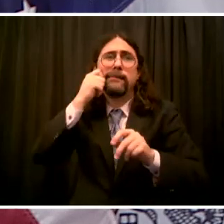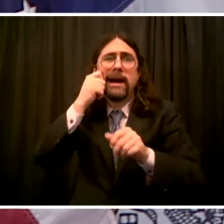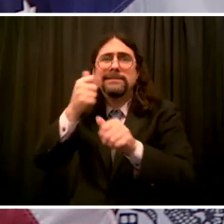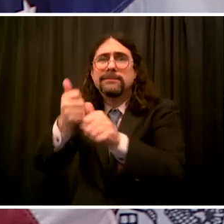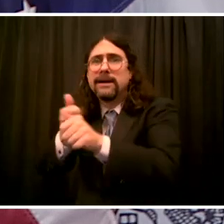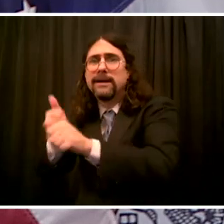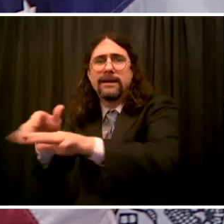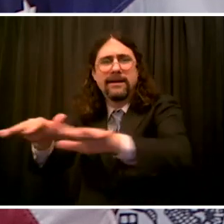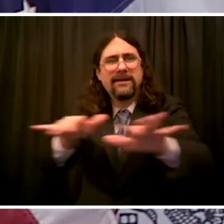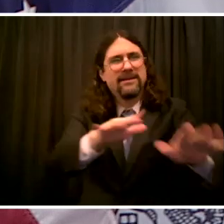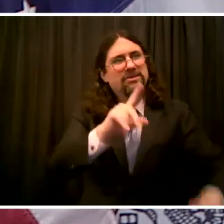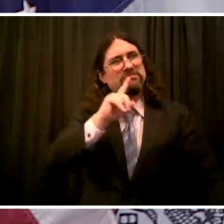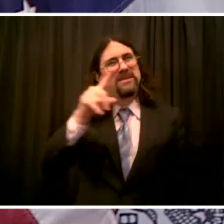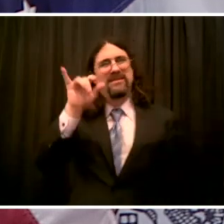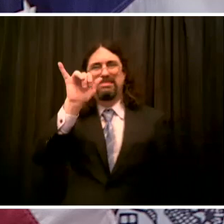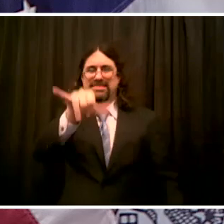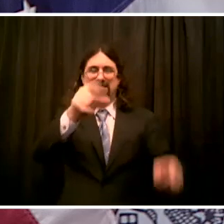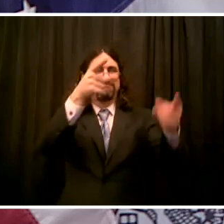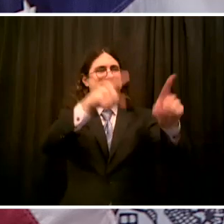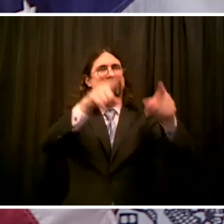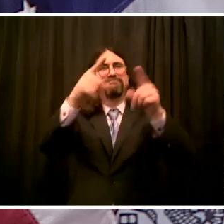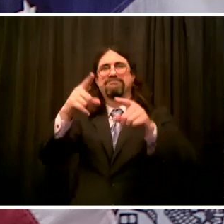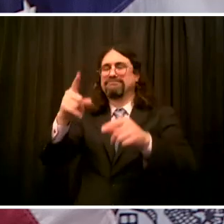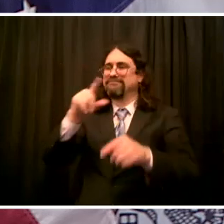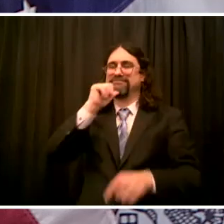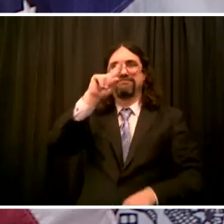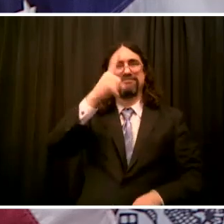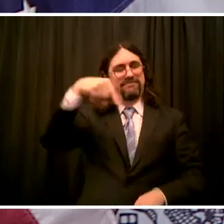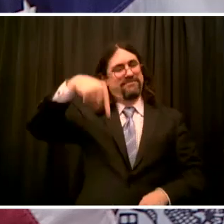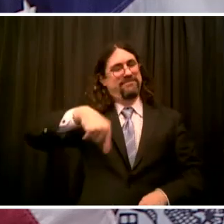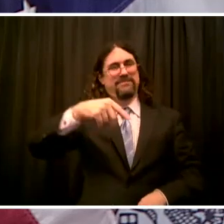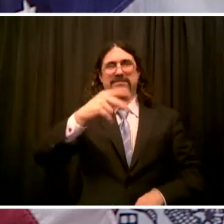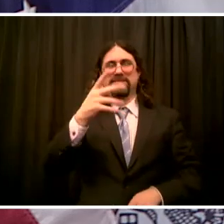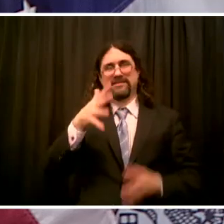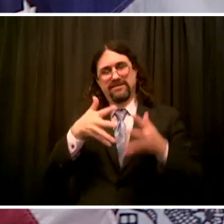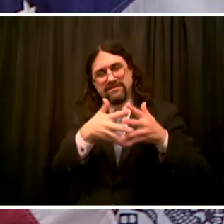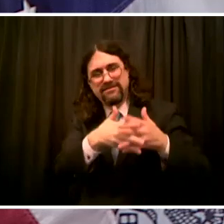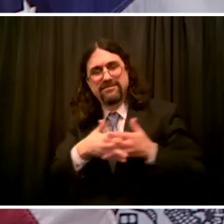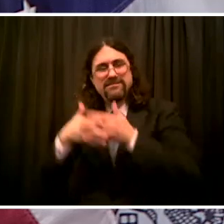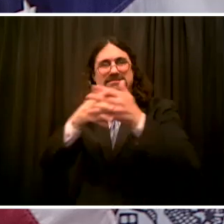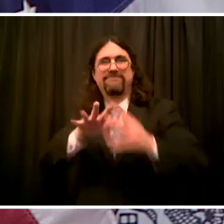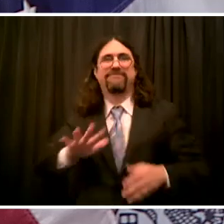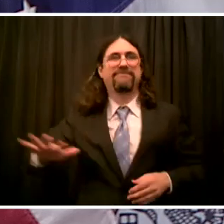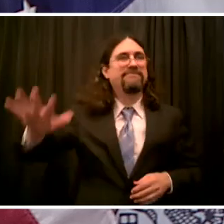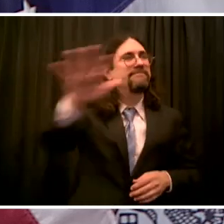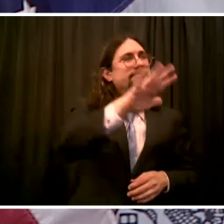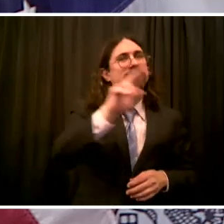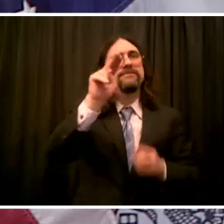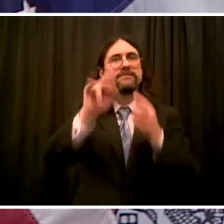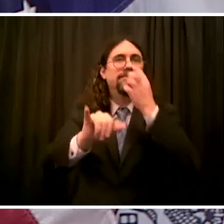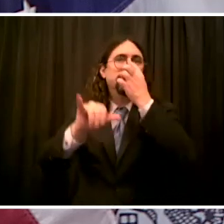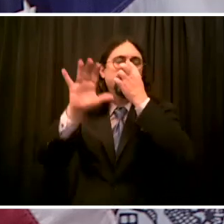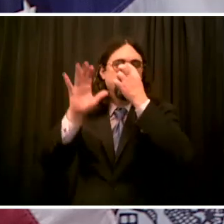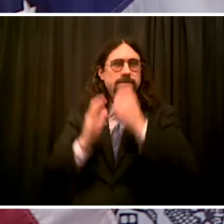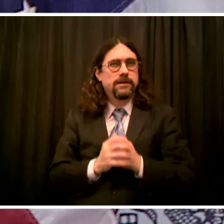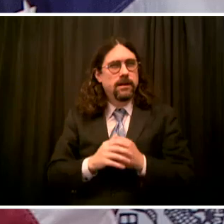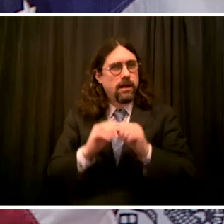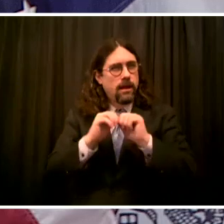AND STRUCTURAL RACISM THAT AFFLICTS THIS CITY AND TH IS COTUNRY STILL. WE HAVE TO WEED IT OUT IN EVERY WAY. DAN DASEBAHOR